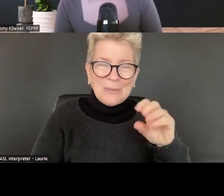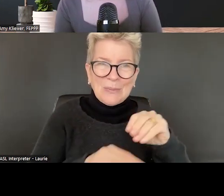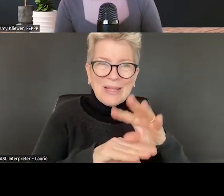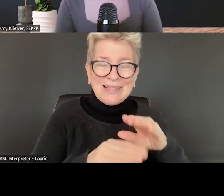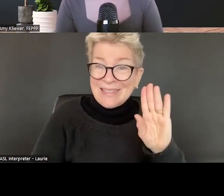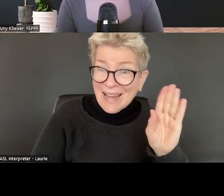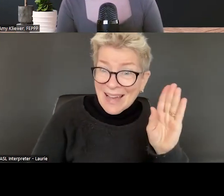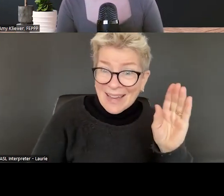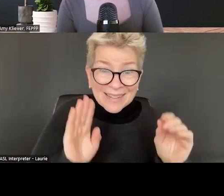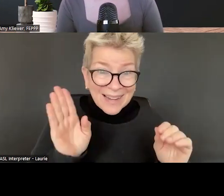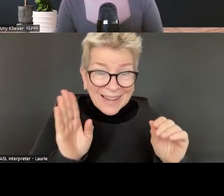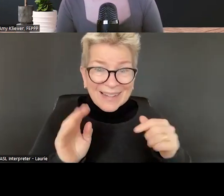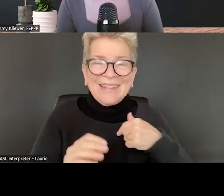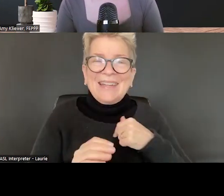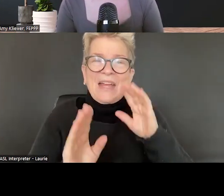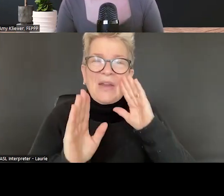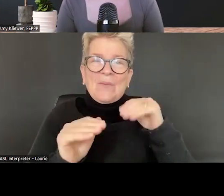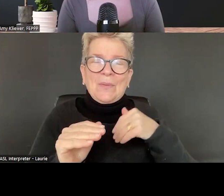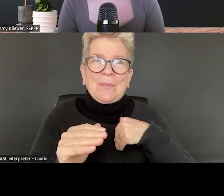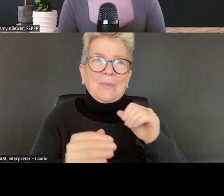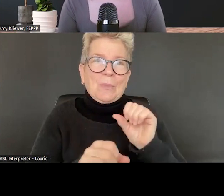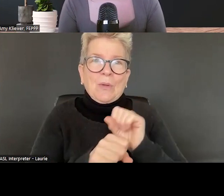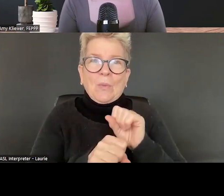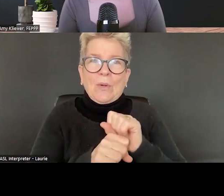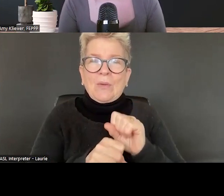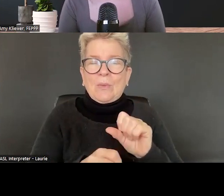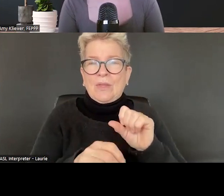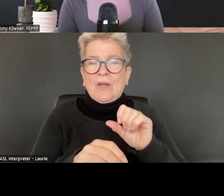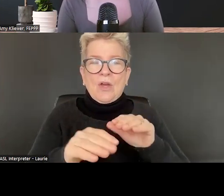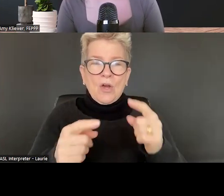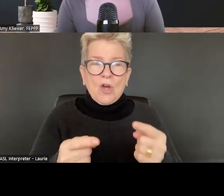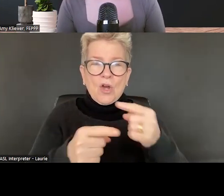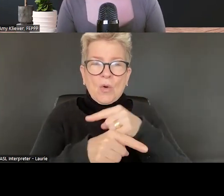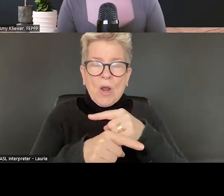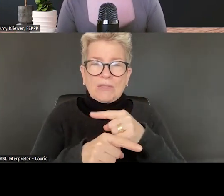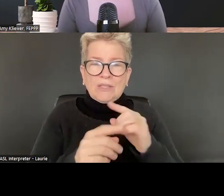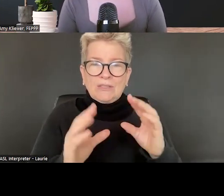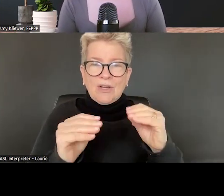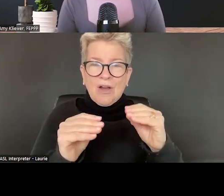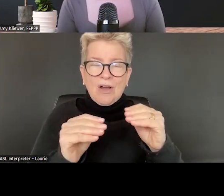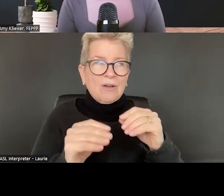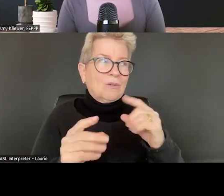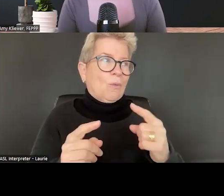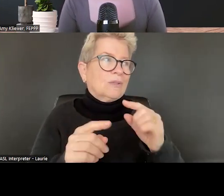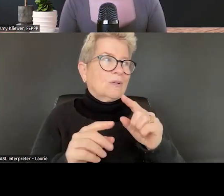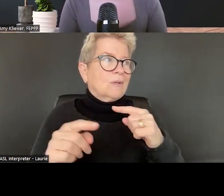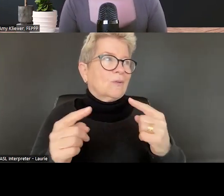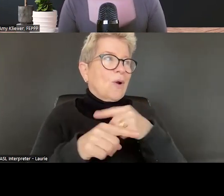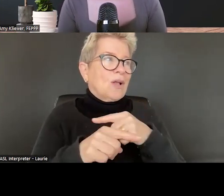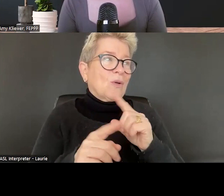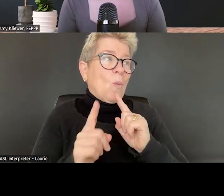we will hopefully be working on a crosswalk with the ASCAB benchmarks as well.